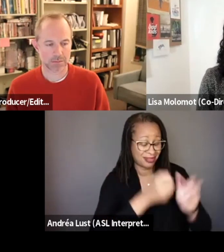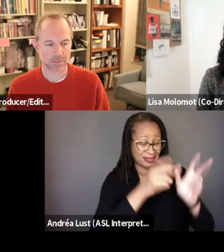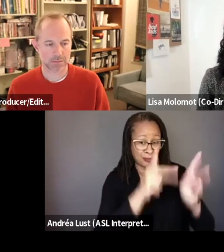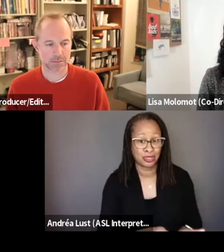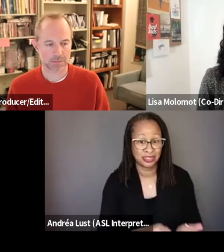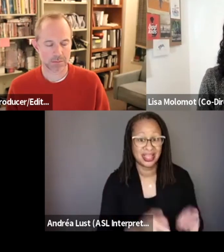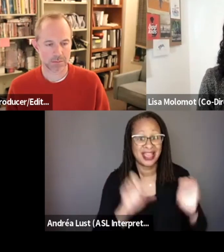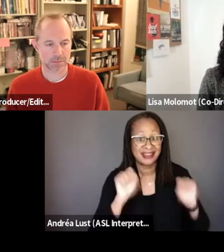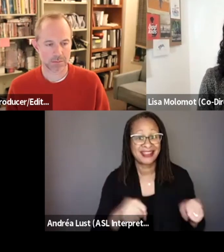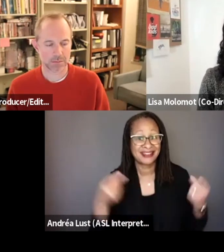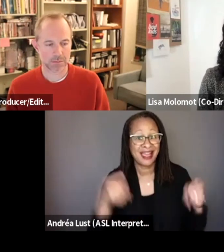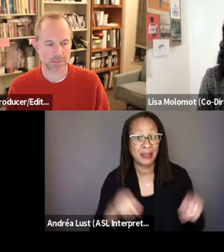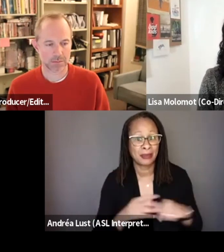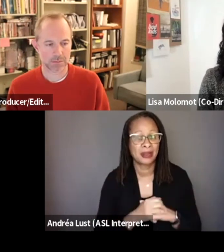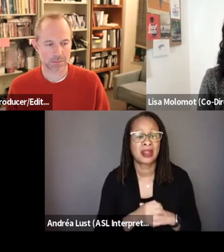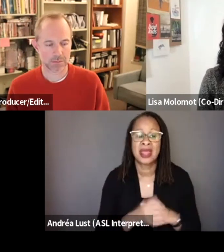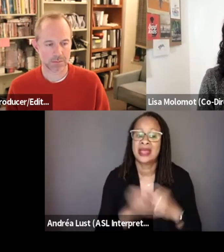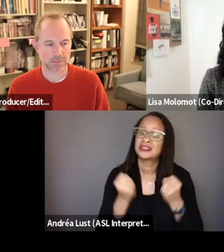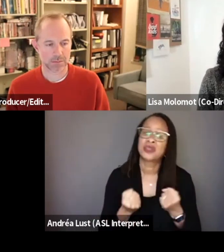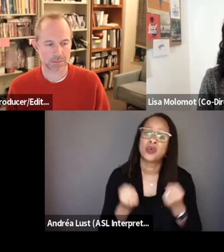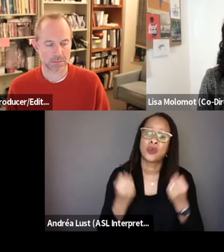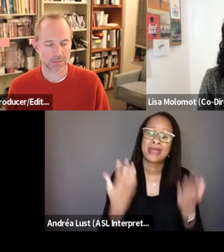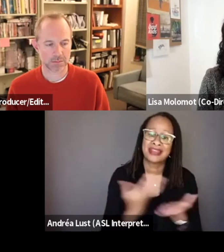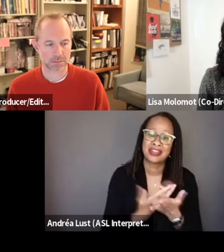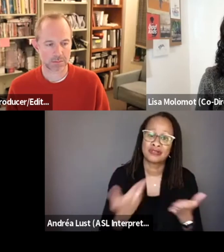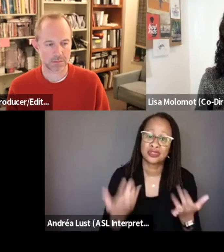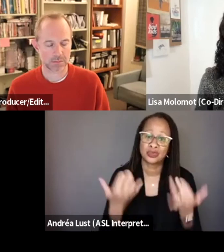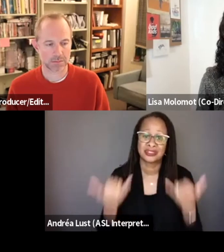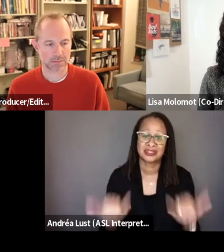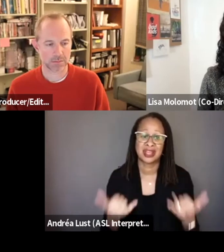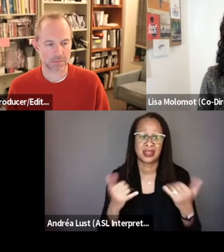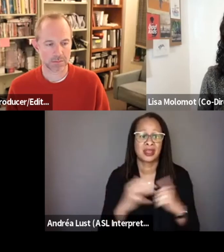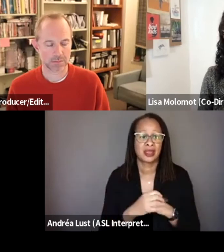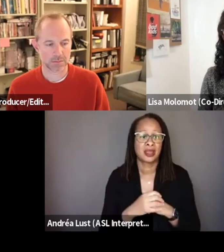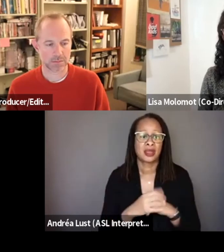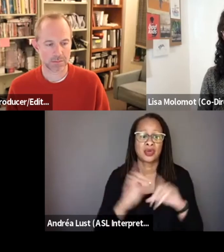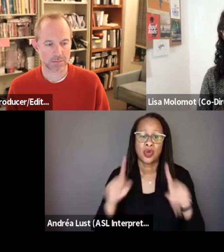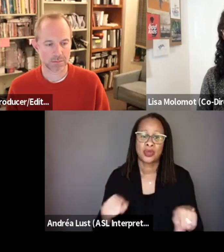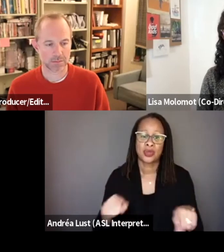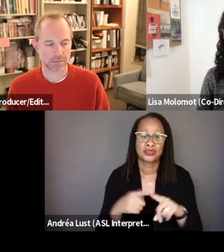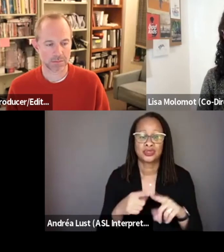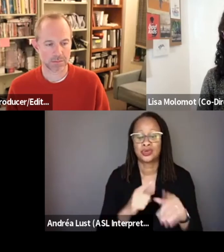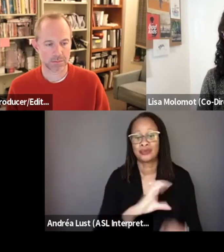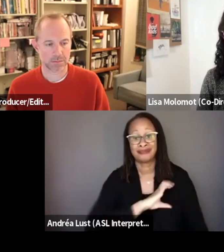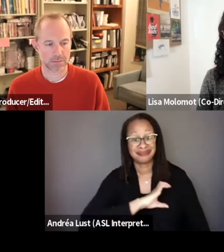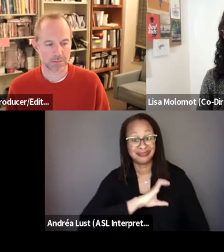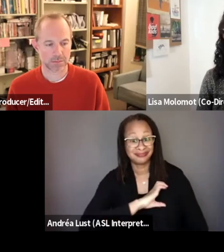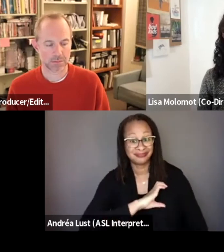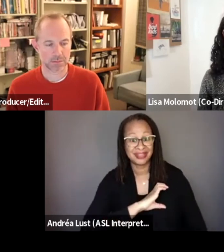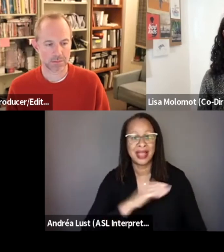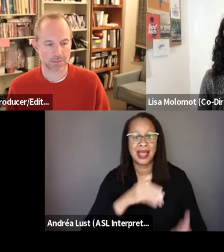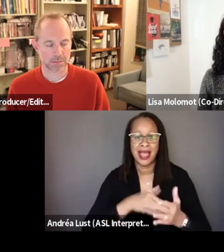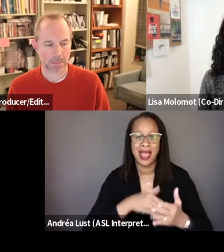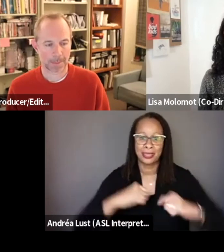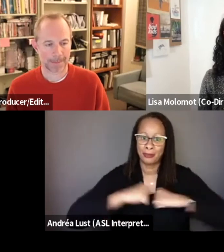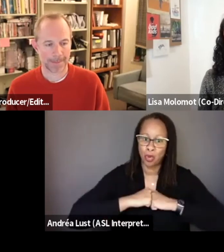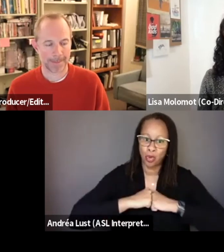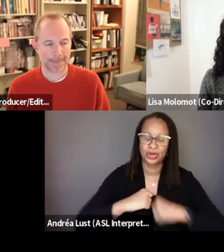I mean, there's so many resources right going to law enforcement at the border or in Brooks County,